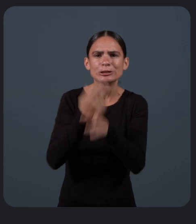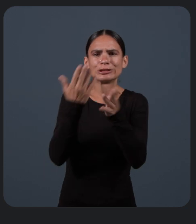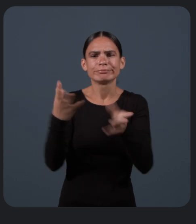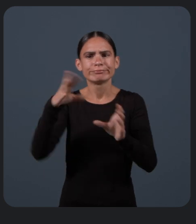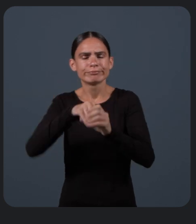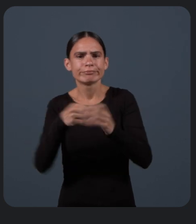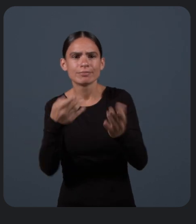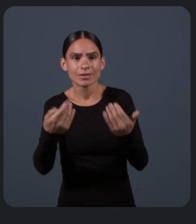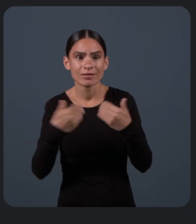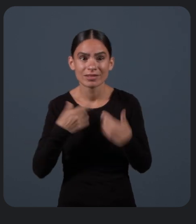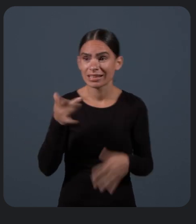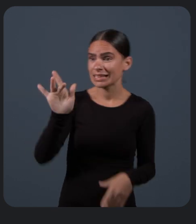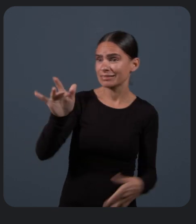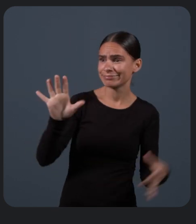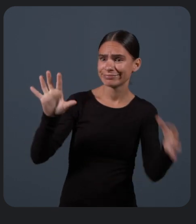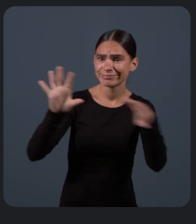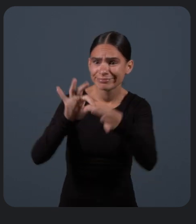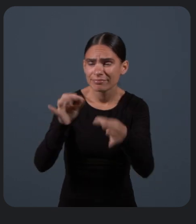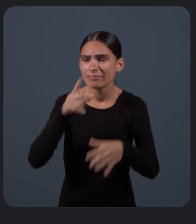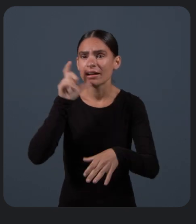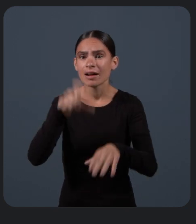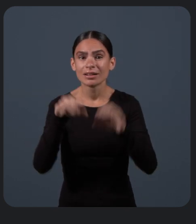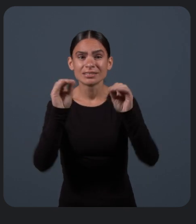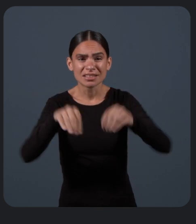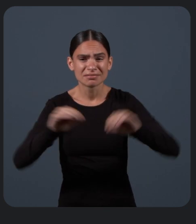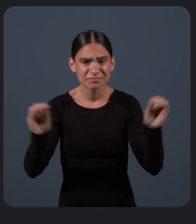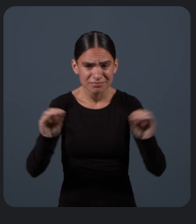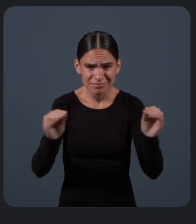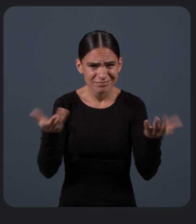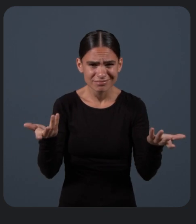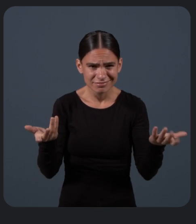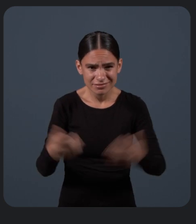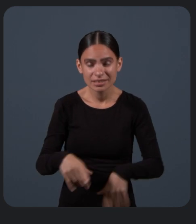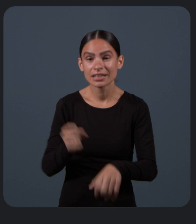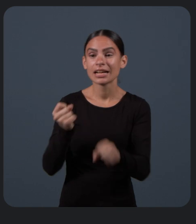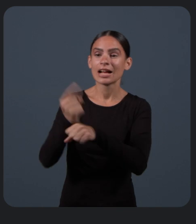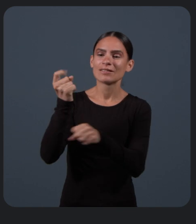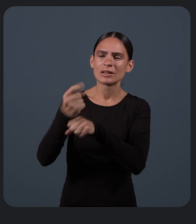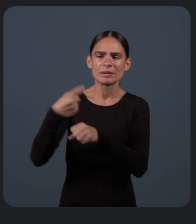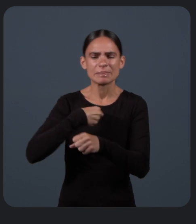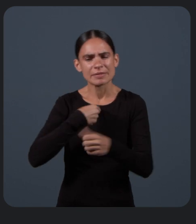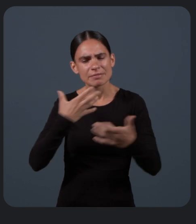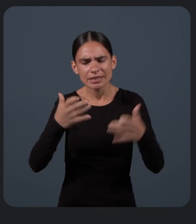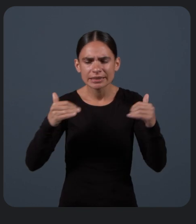no installation required. And, every year, we push the web's capabilities deeper,